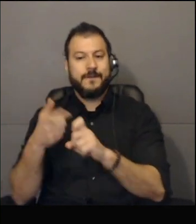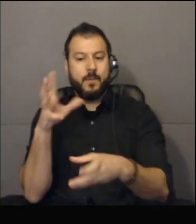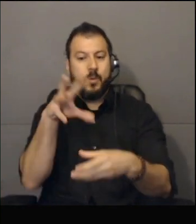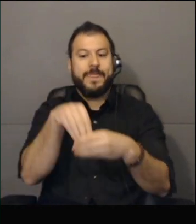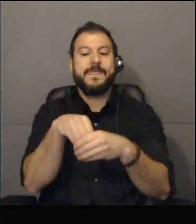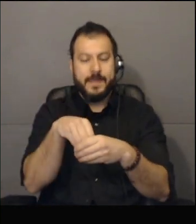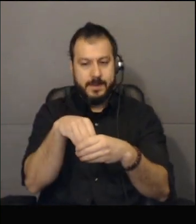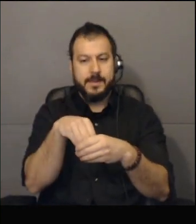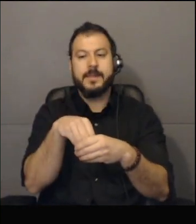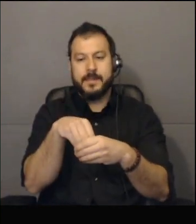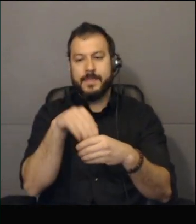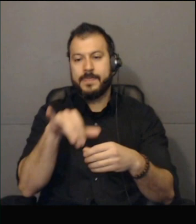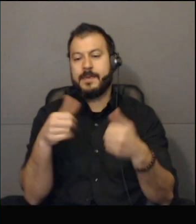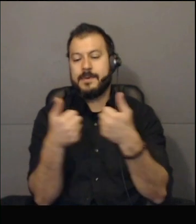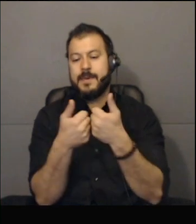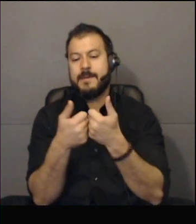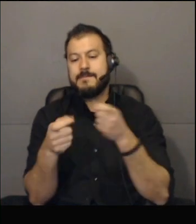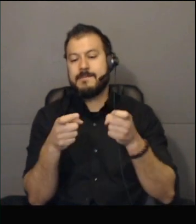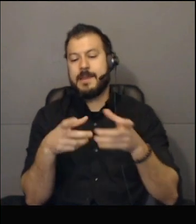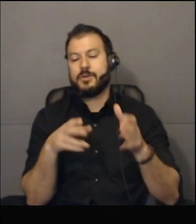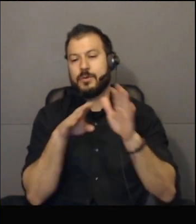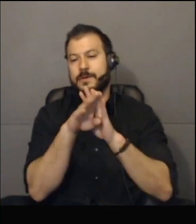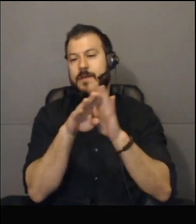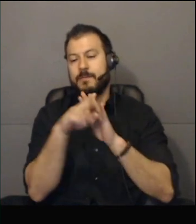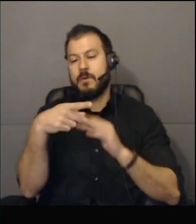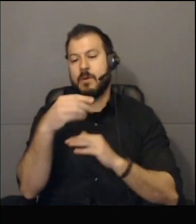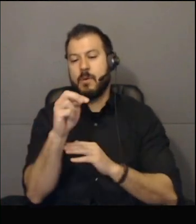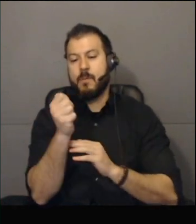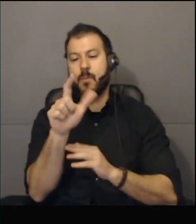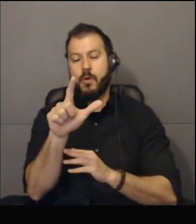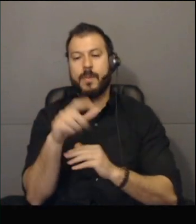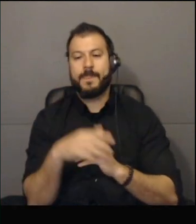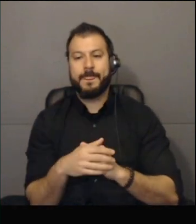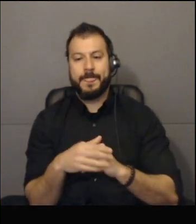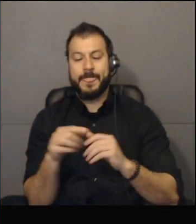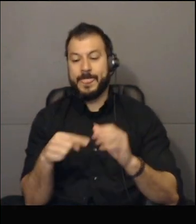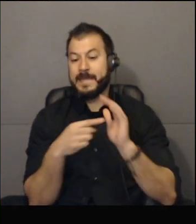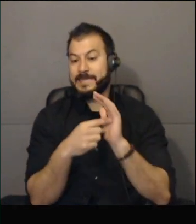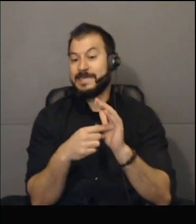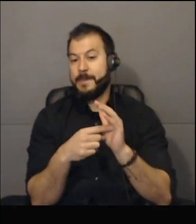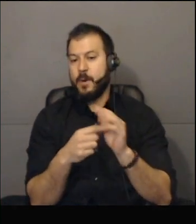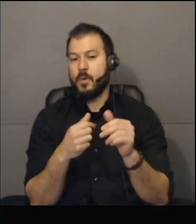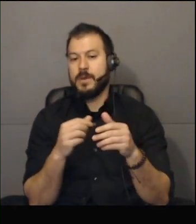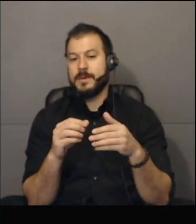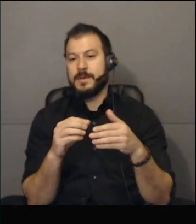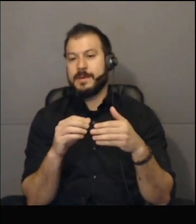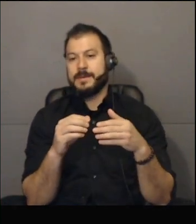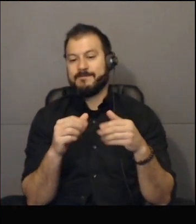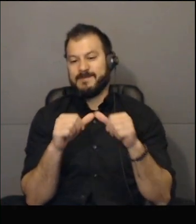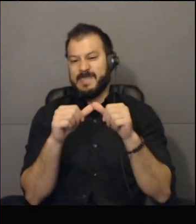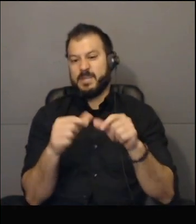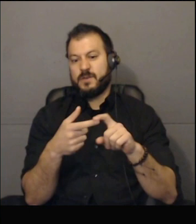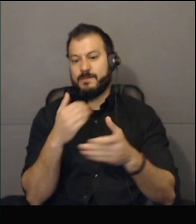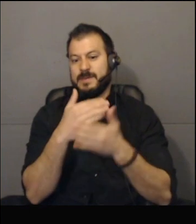The game manager developer portal. The demo continues from Session one of this game Stack Live presentation.